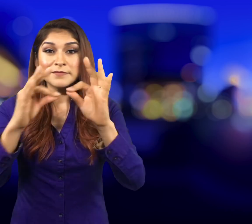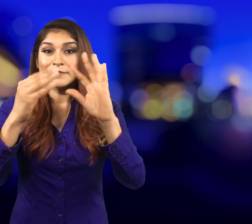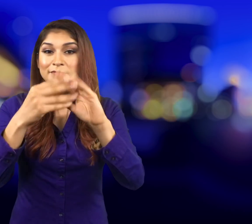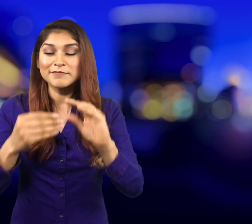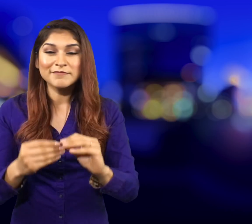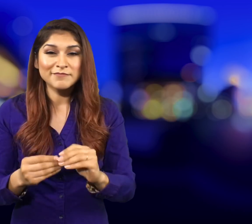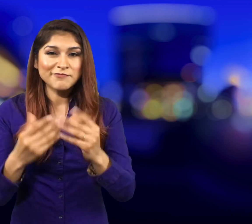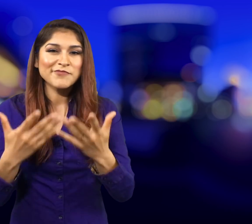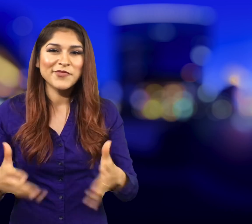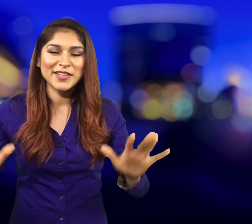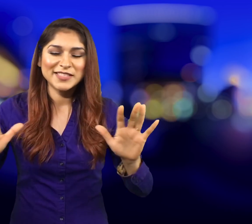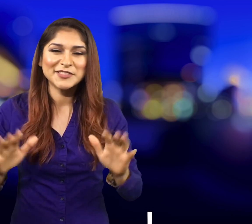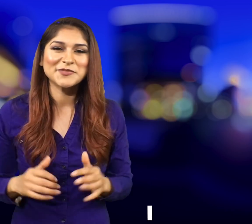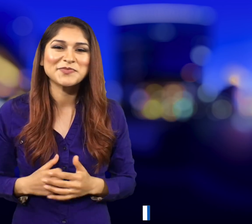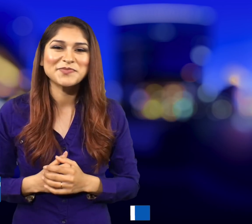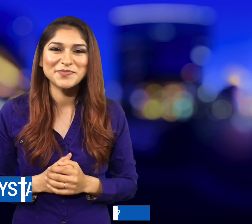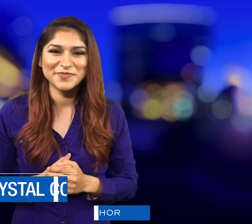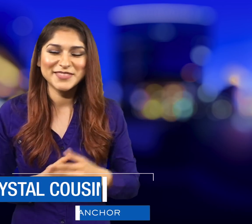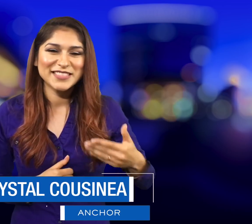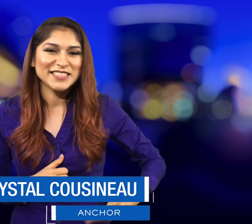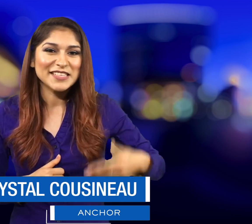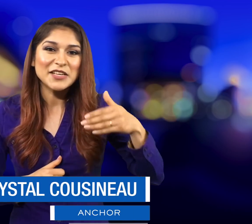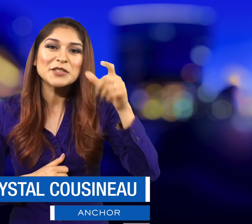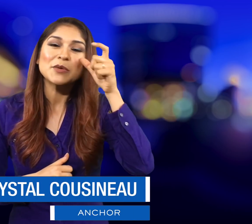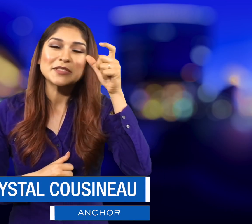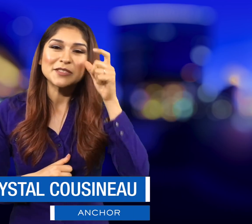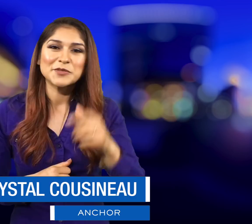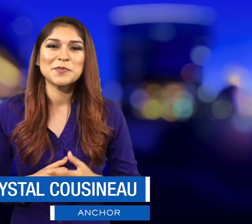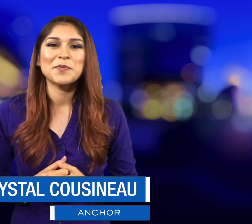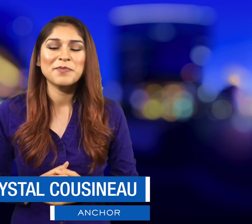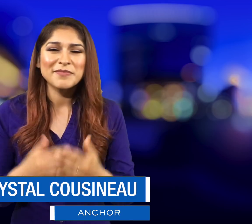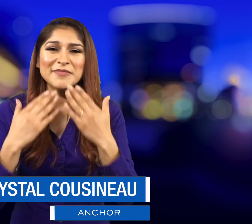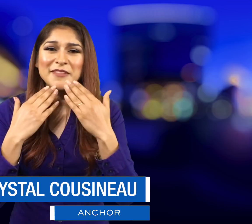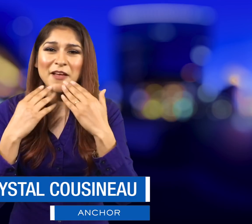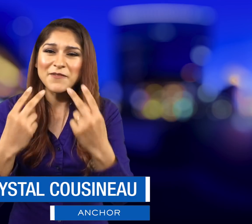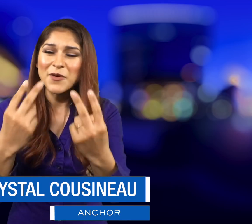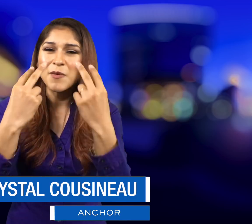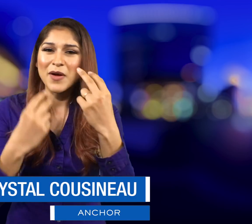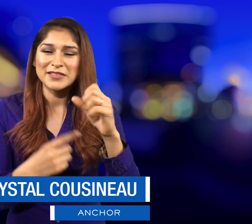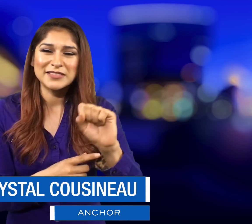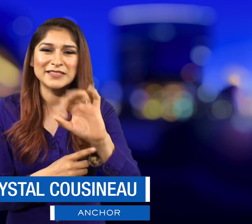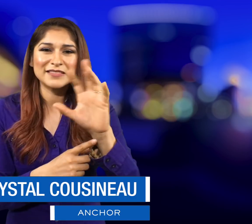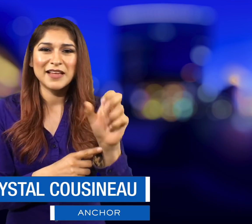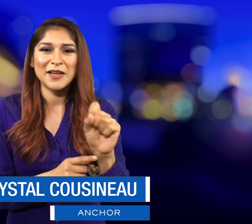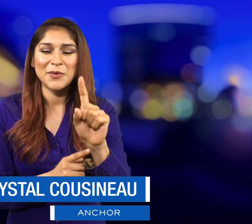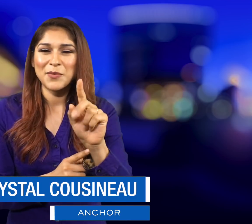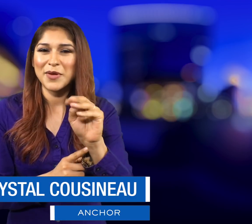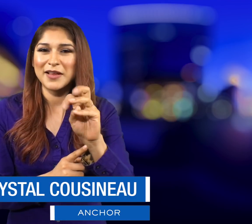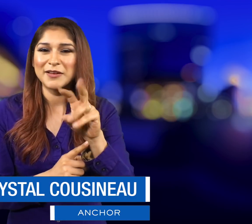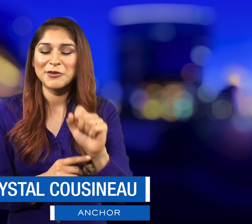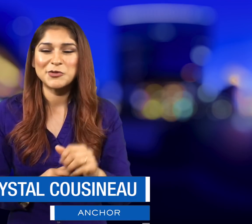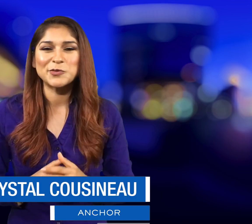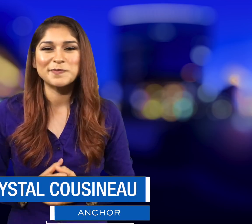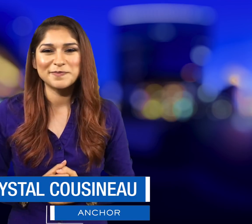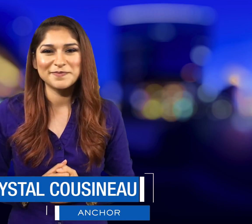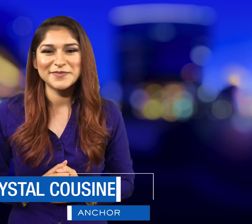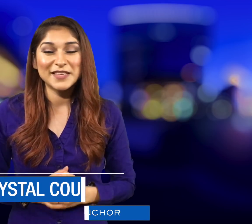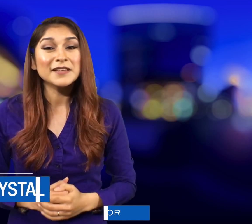And those are your top stories for today. I'm Crystal Cousineau. Thank you for watching Sign1News.